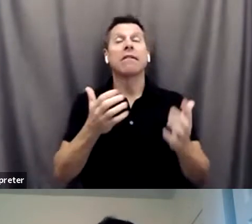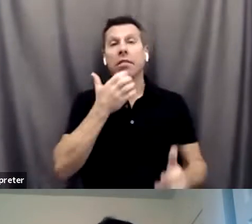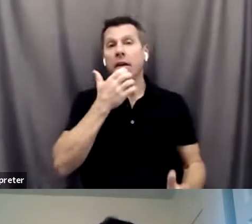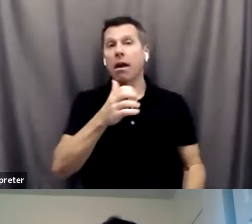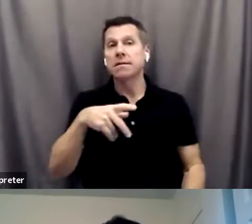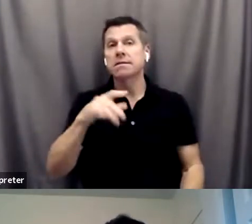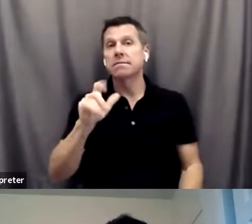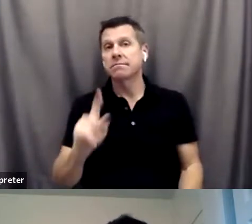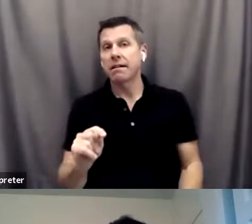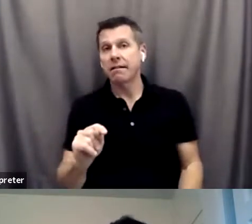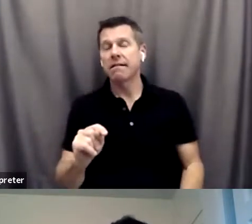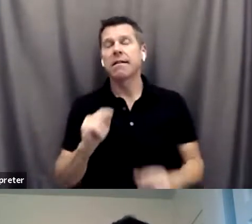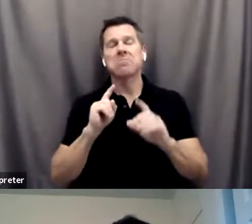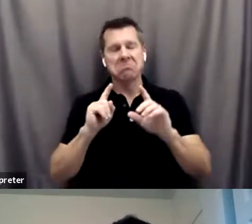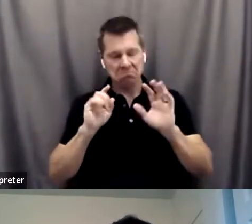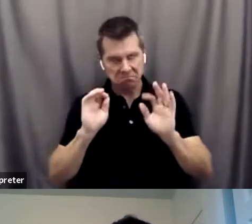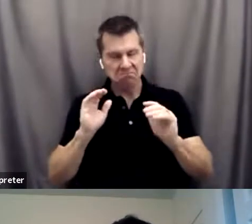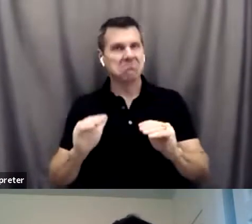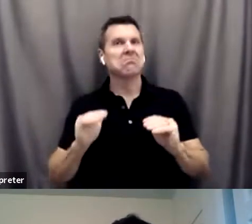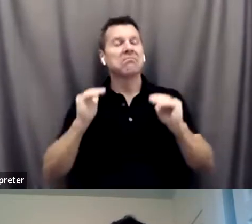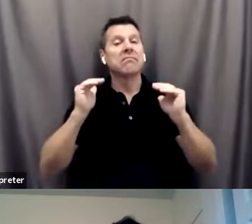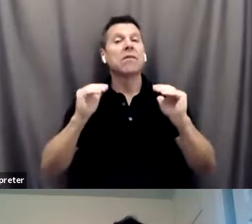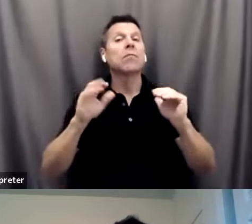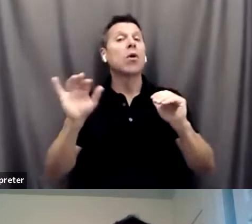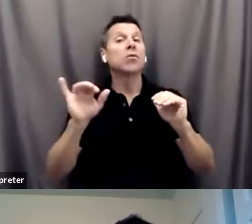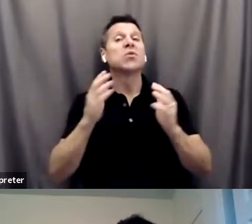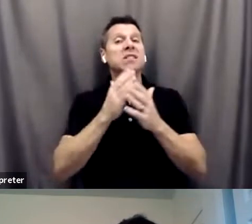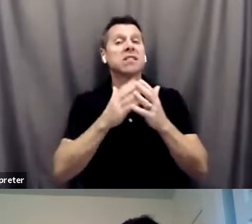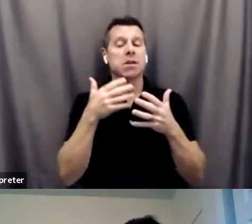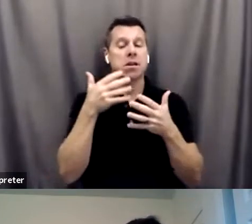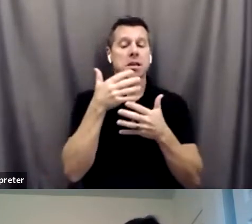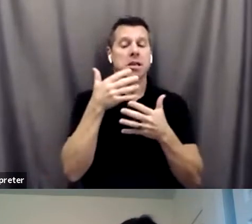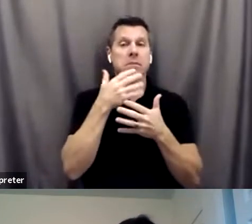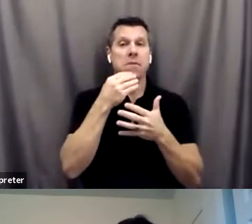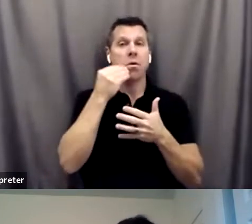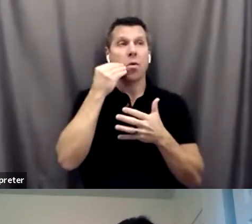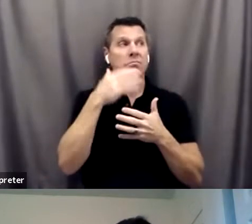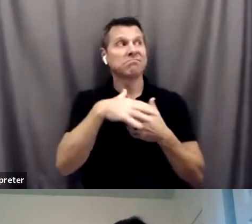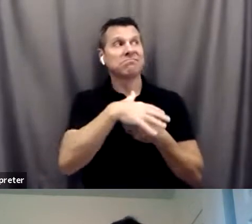traditionally, also to some of our students are kind of fearful to show their home situation, their home life or maybe just they